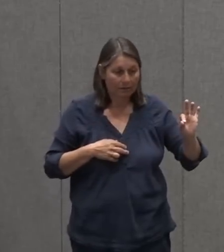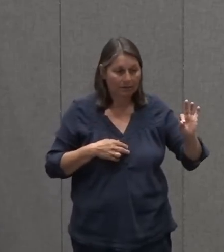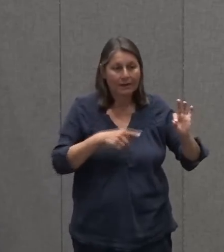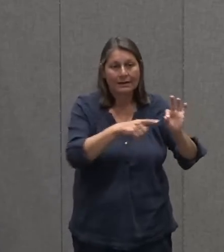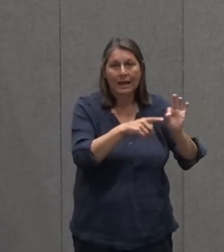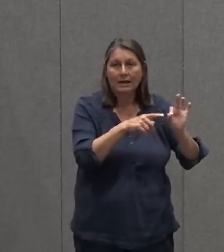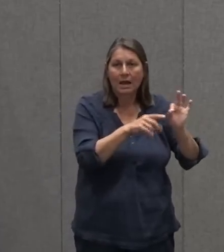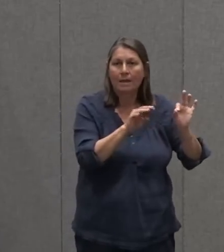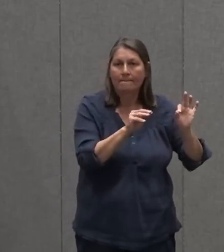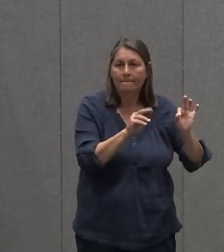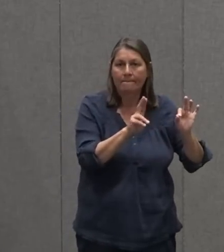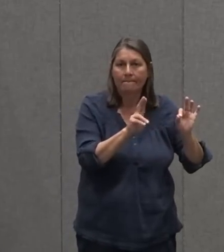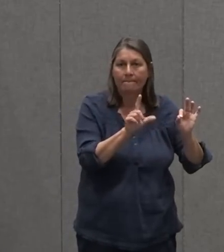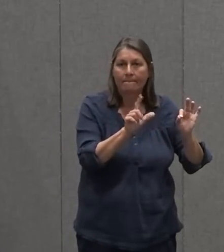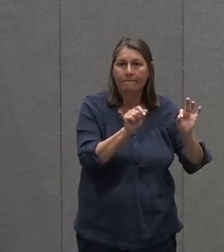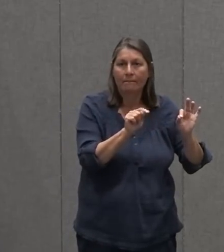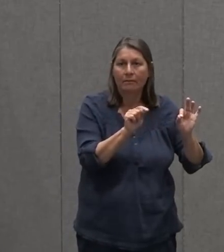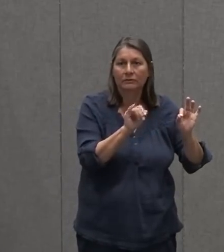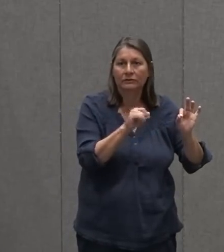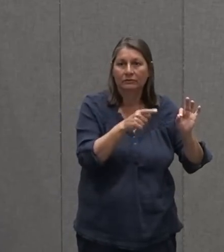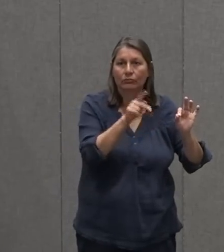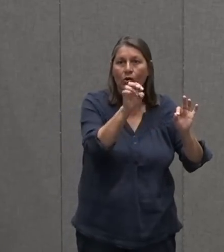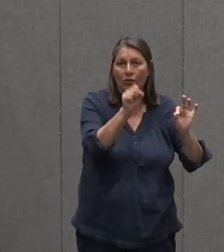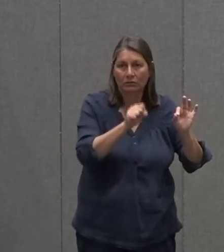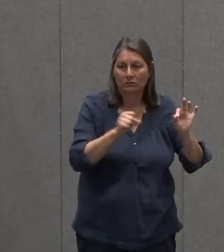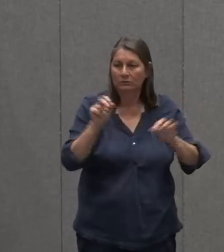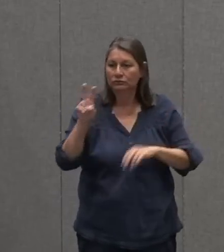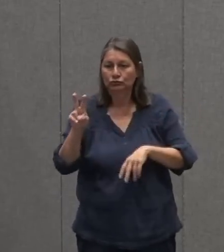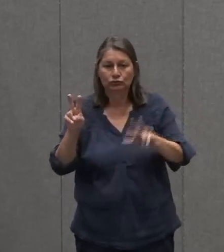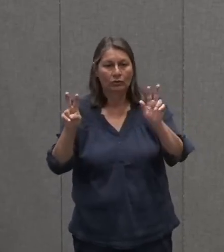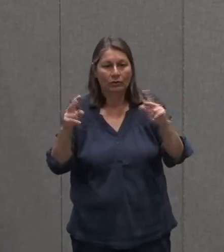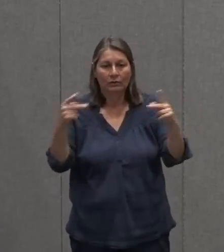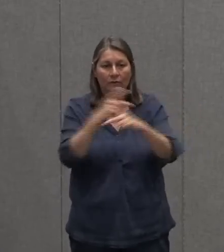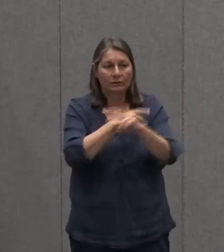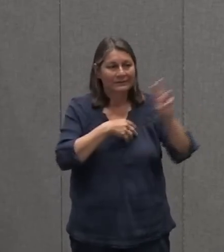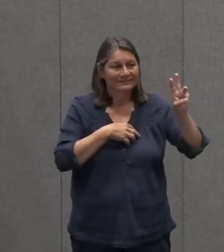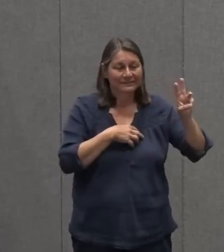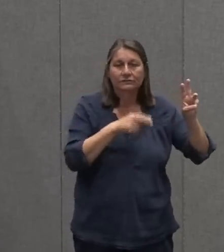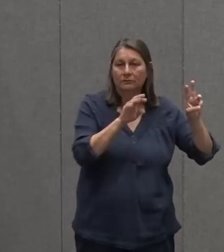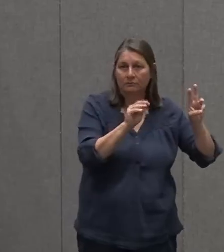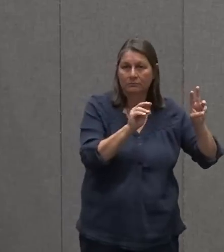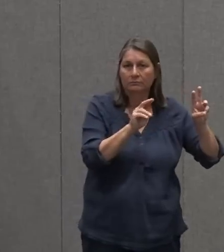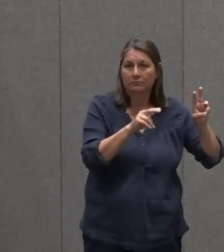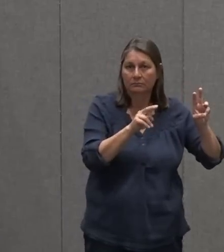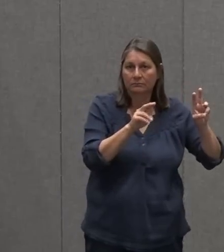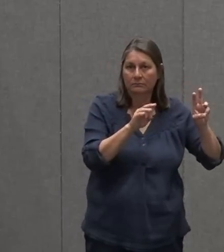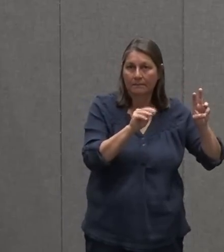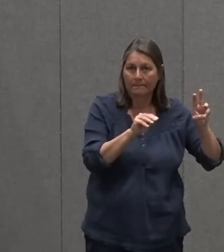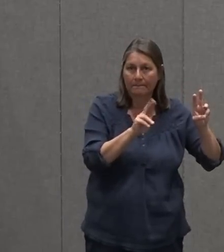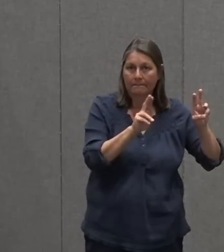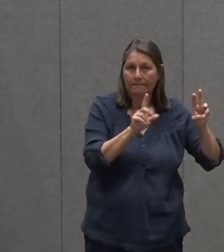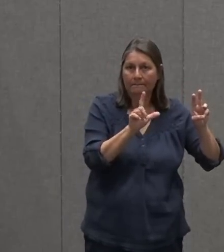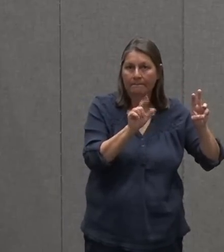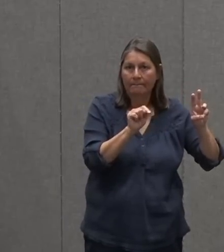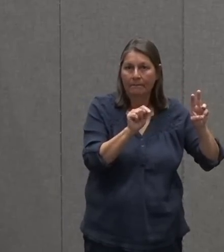And our last one, Mrs. Sears, beautifully talk to us about was a square number.